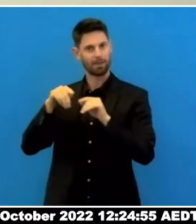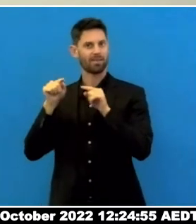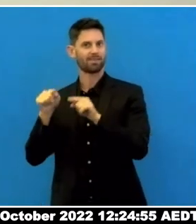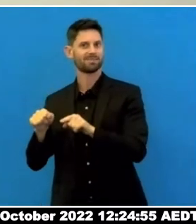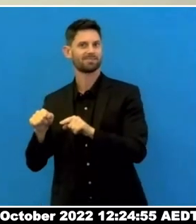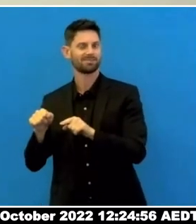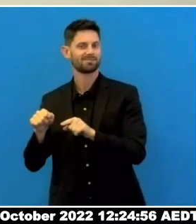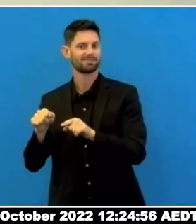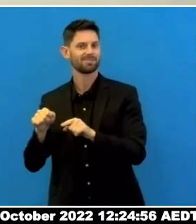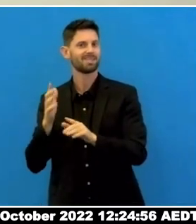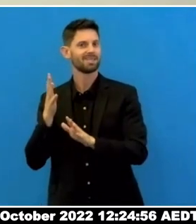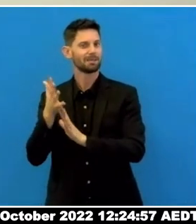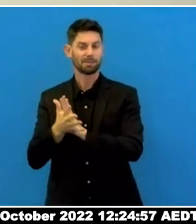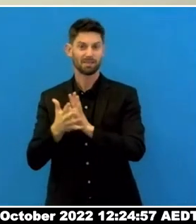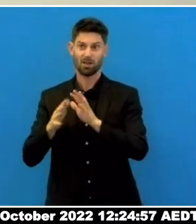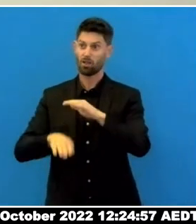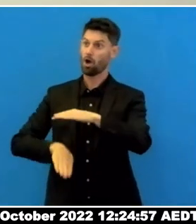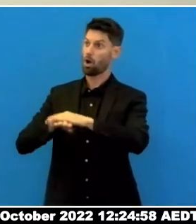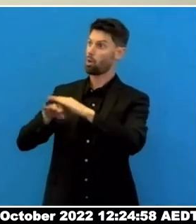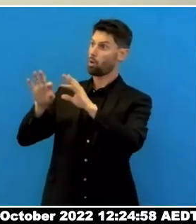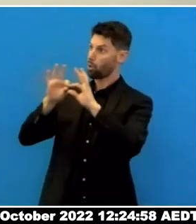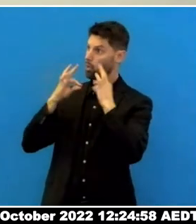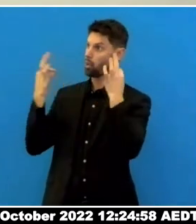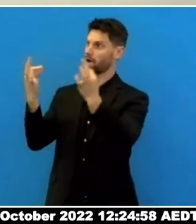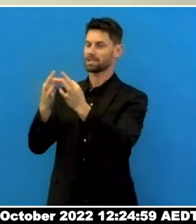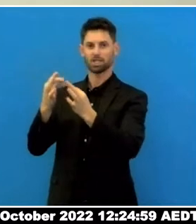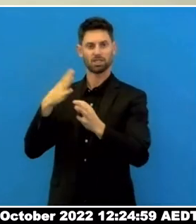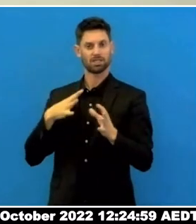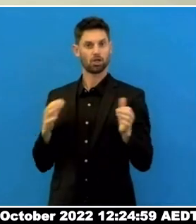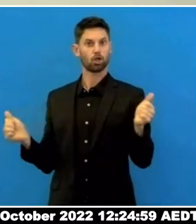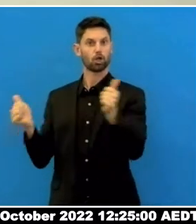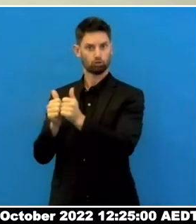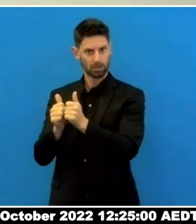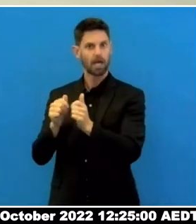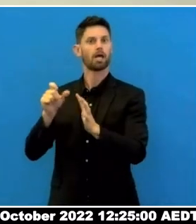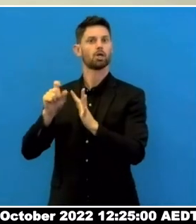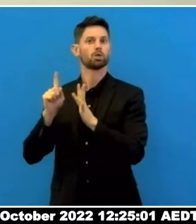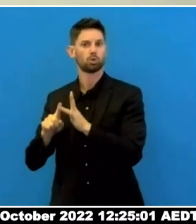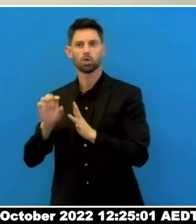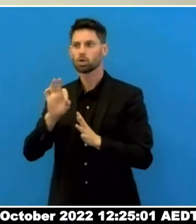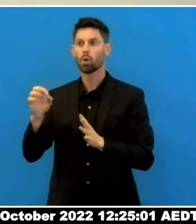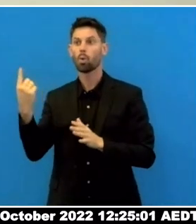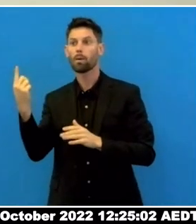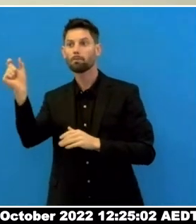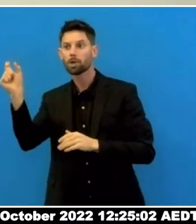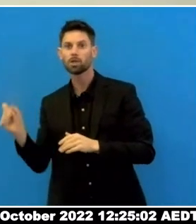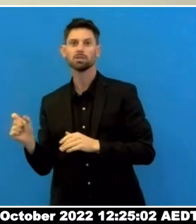So, it's it really takes an organisational wide very conscious approach to do that in practice, but it's absolutely possible.